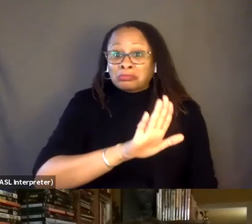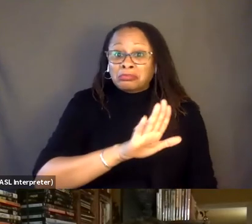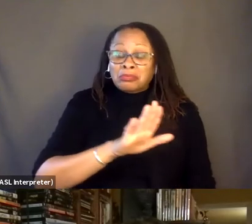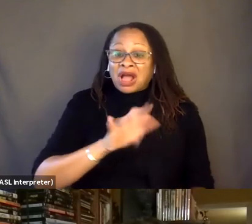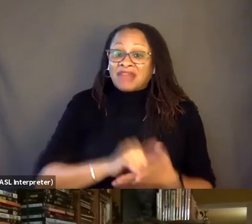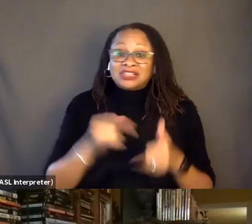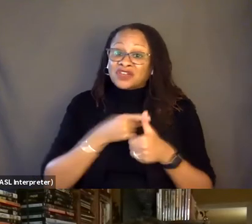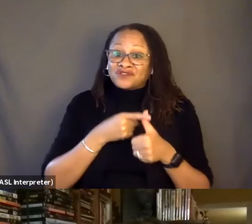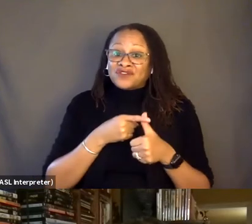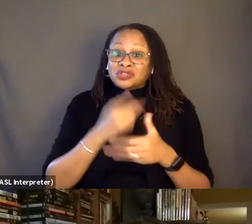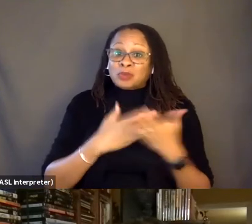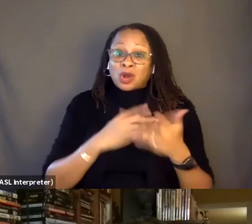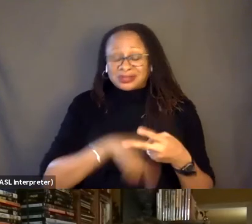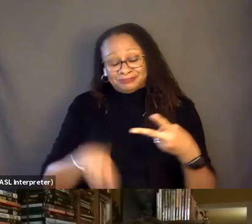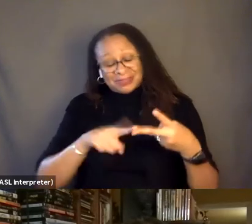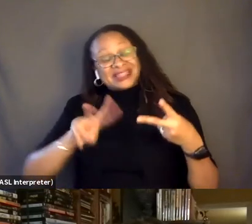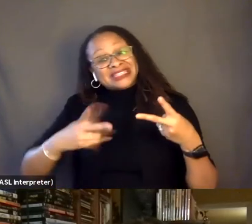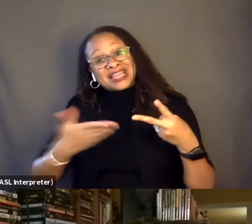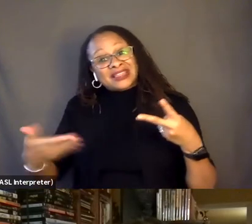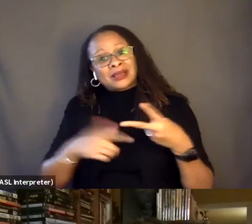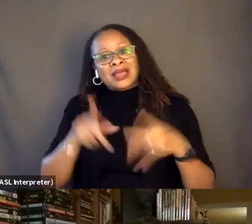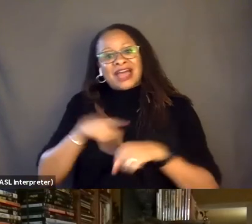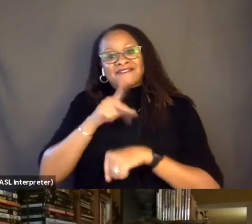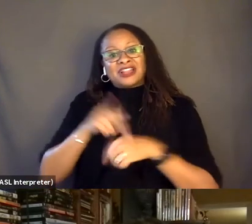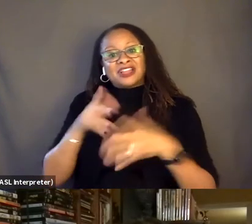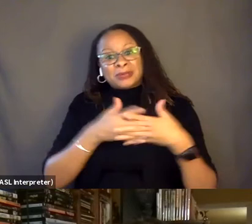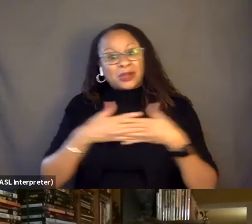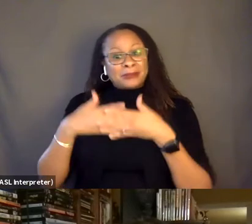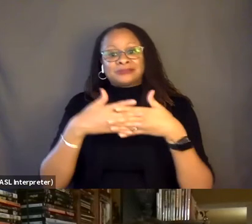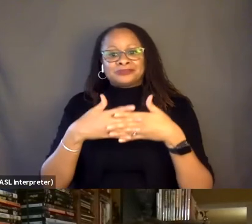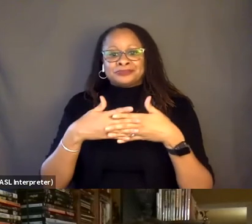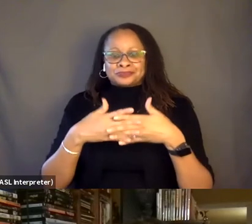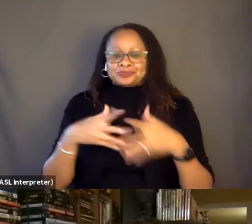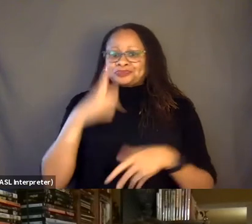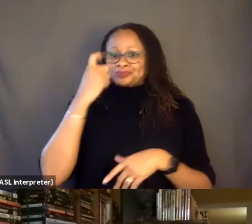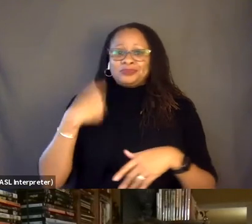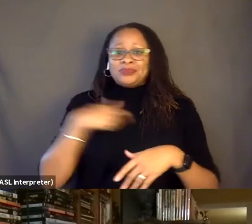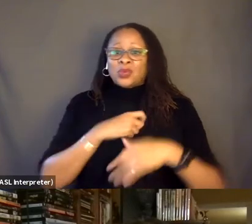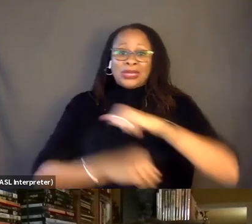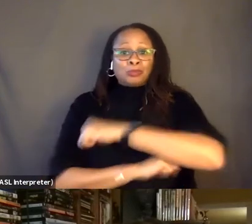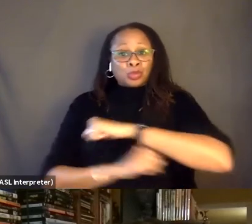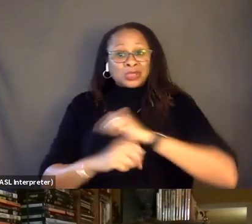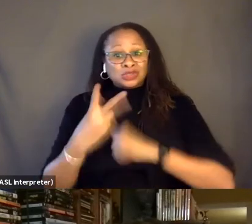And then I think the second one was Filipino American, because we bridge worlds, there are things that could